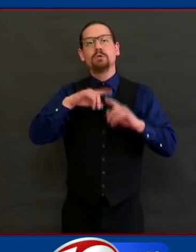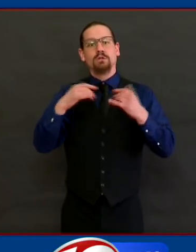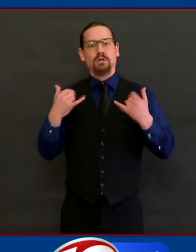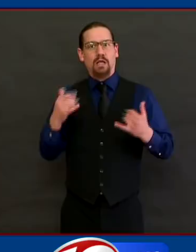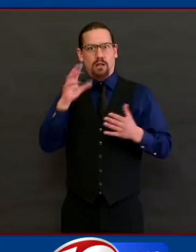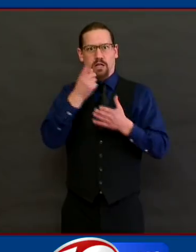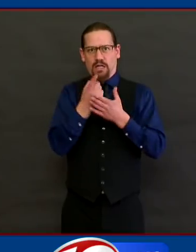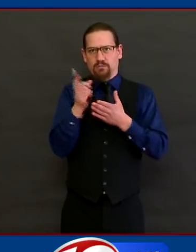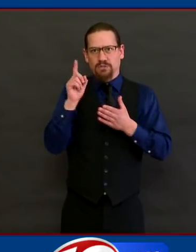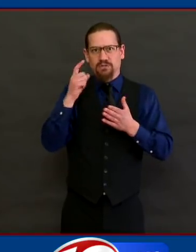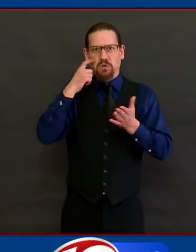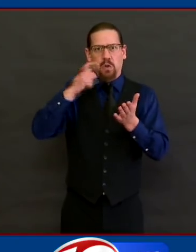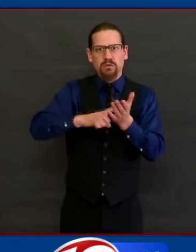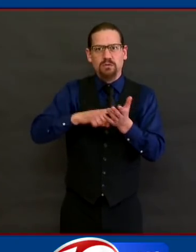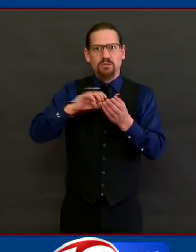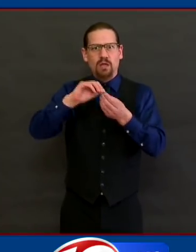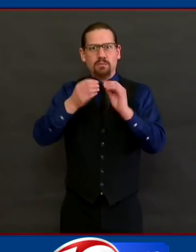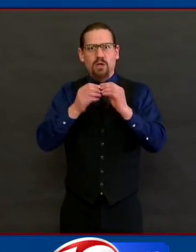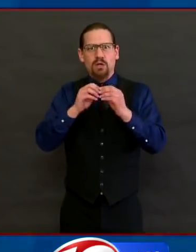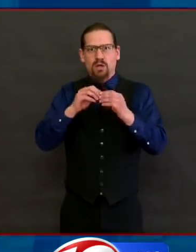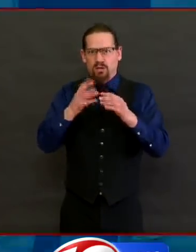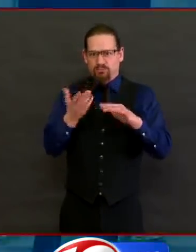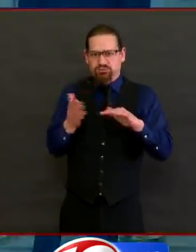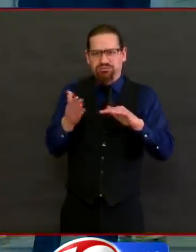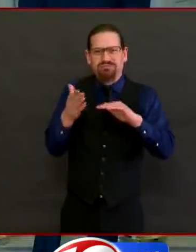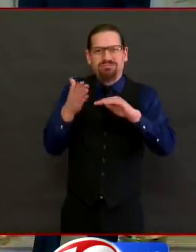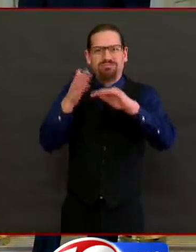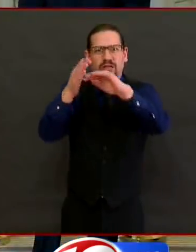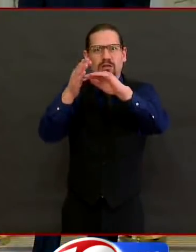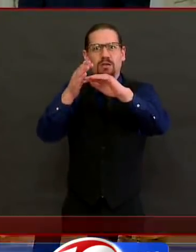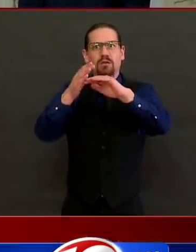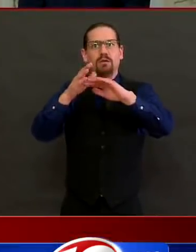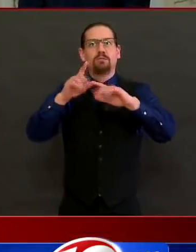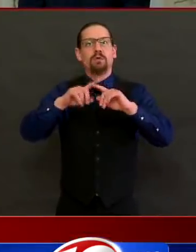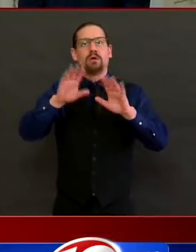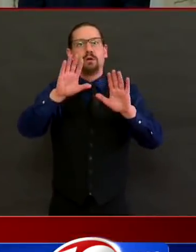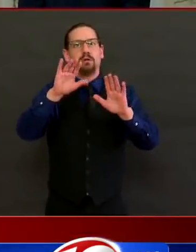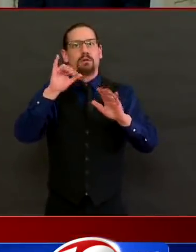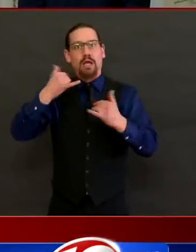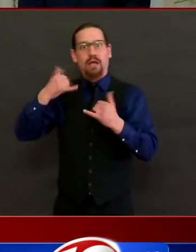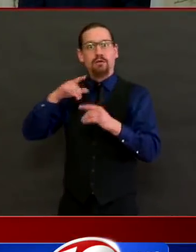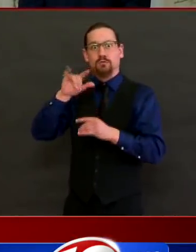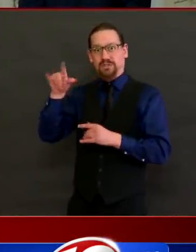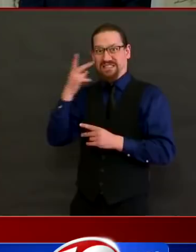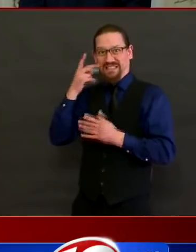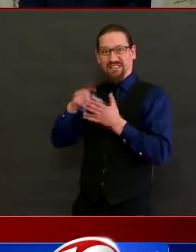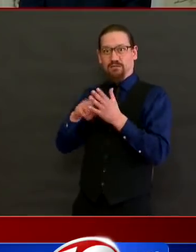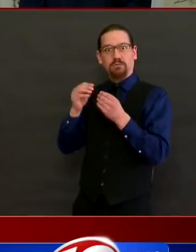AND THAT, I NO LONGER WORRY ABOUT THAT ANYMORE. I AM NO LONGER WORRIED ABOUT WHAT I WAS A WEEK AGO, WHICH WAS